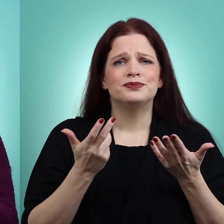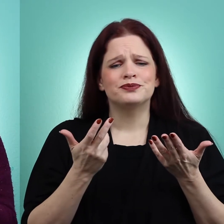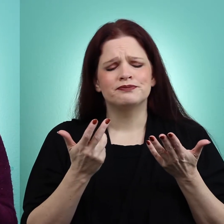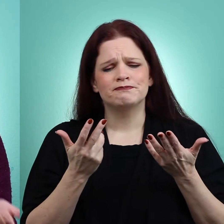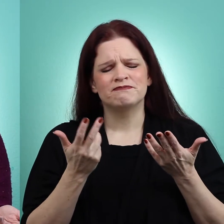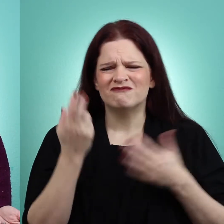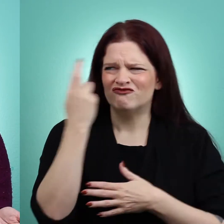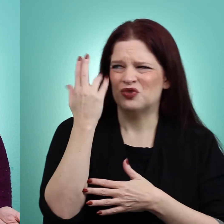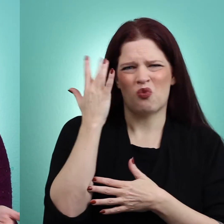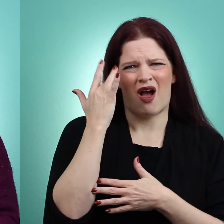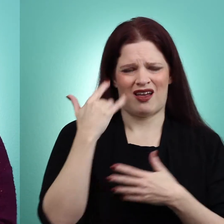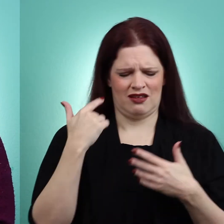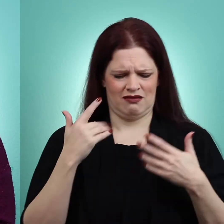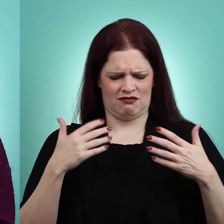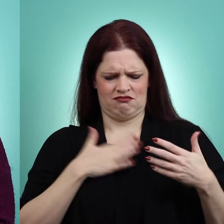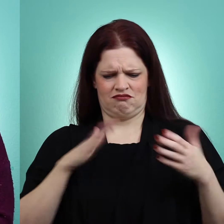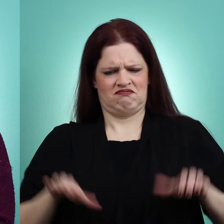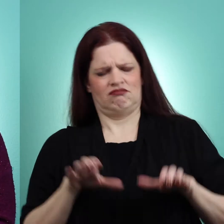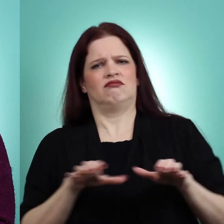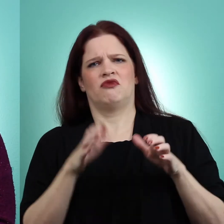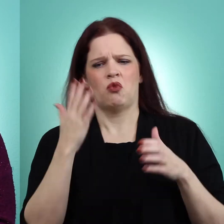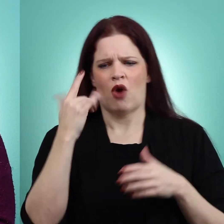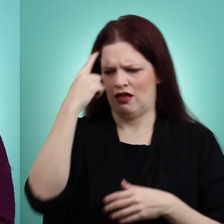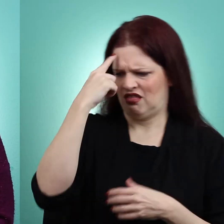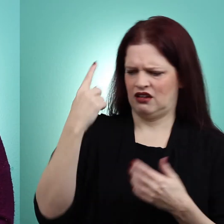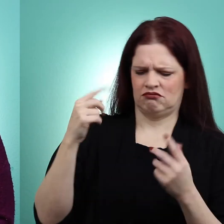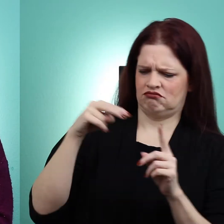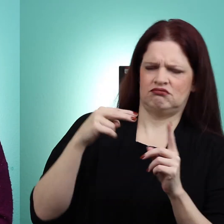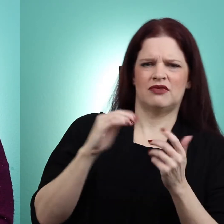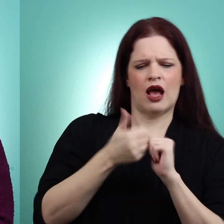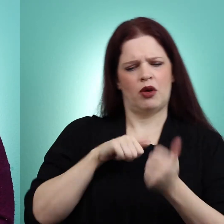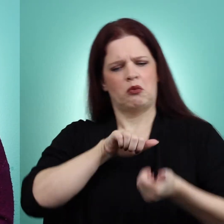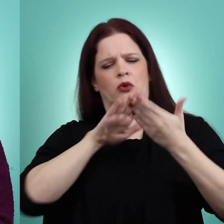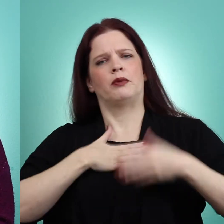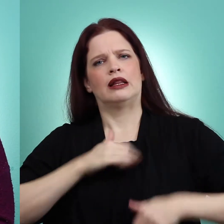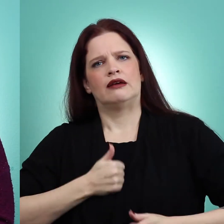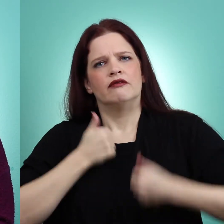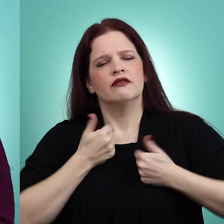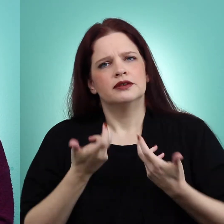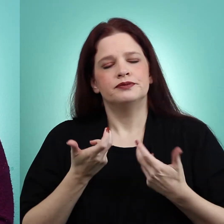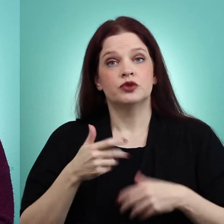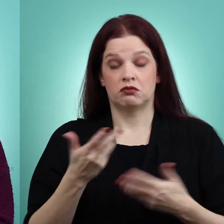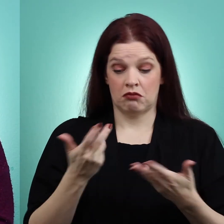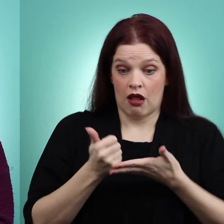reasons why we do what we do, why we think, what we think, in the ways that we approach our lives. And one thing that can be helpful is to look at